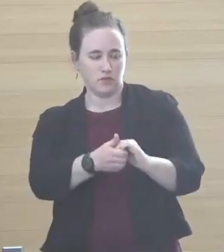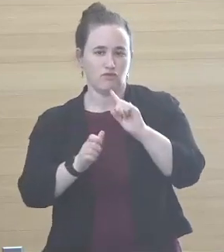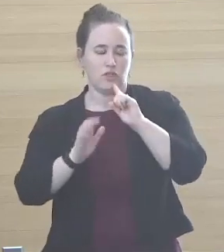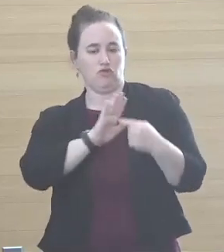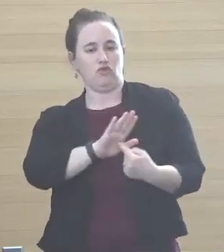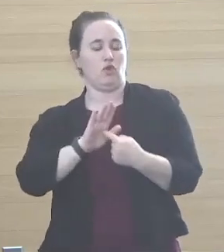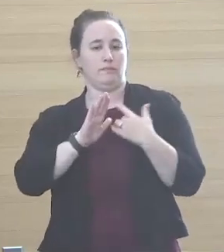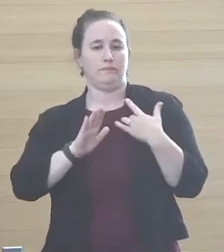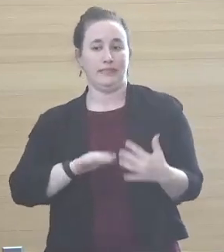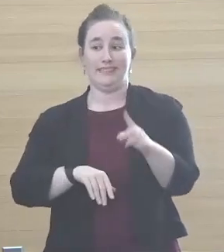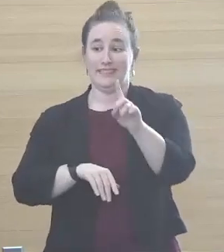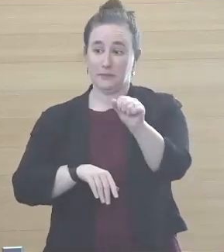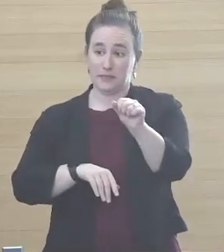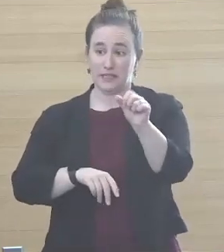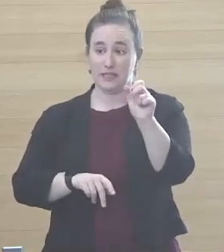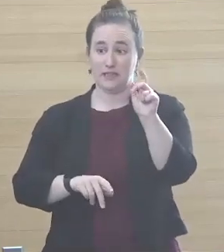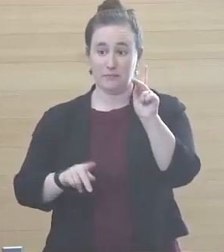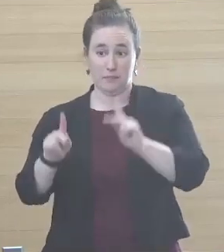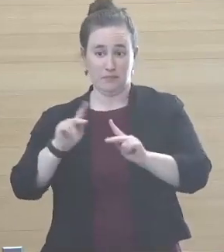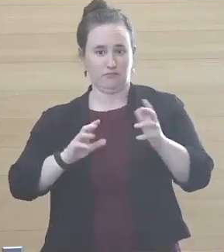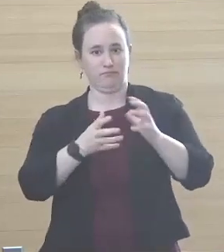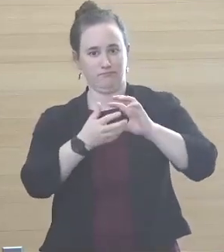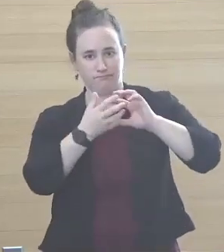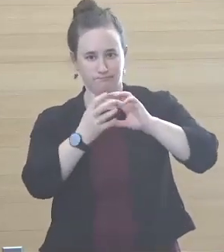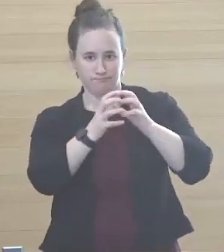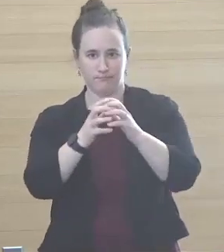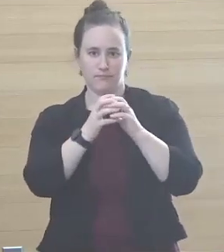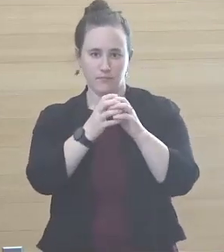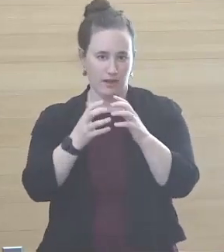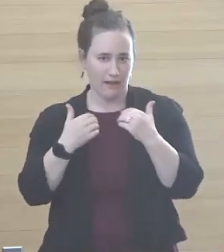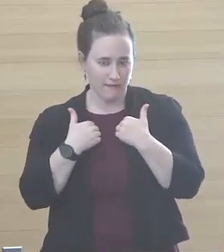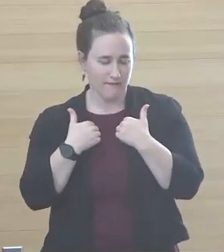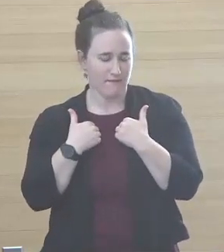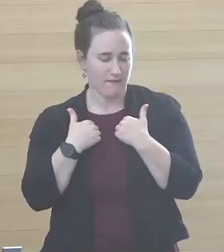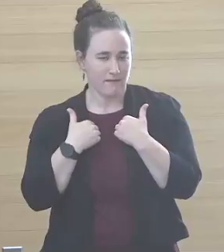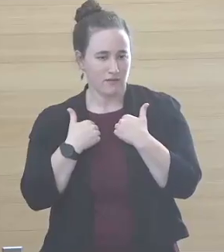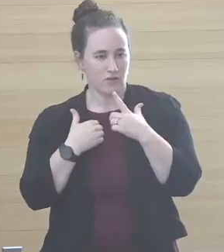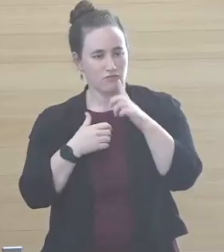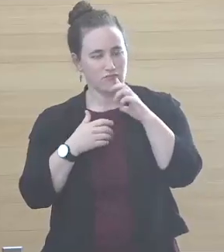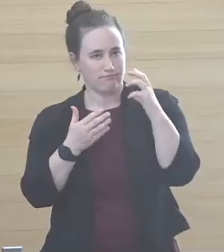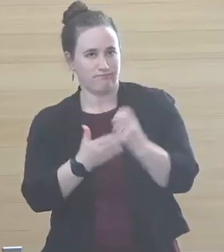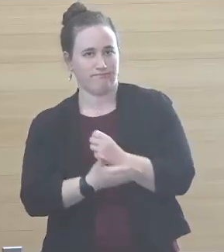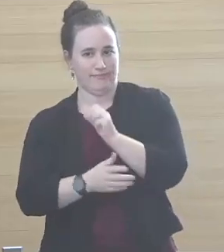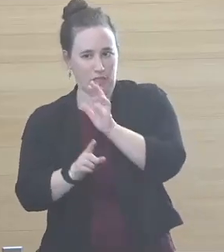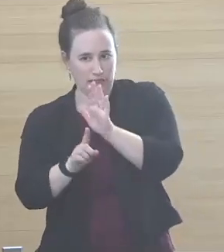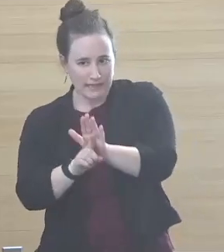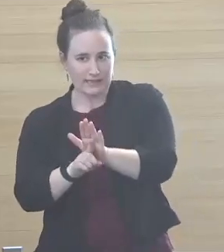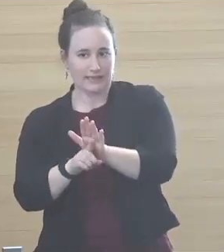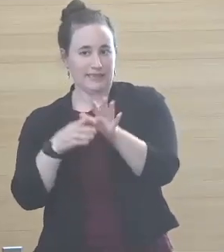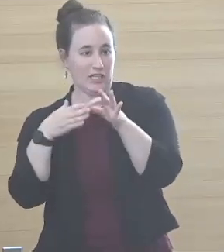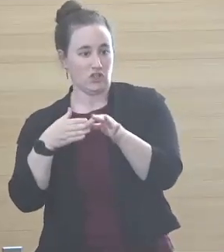and other intersections used his leadership in the Black Panther Party to get